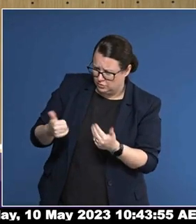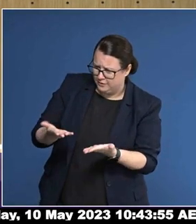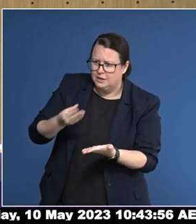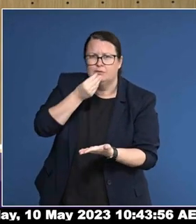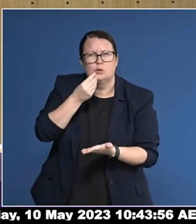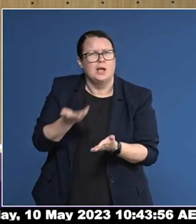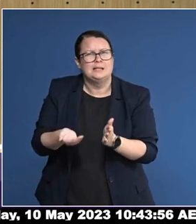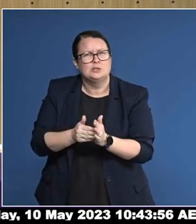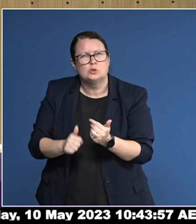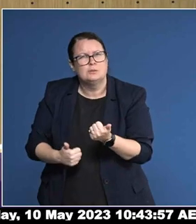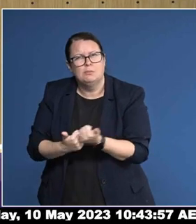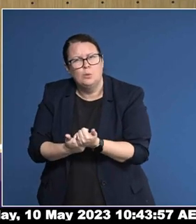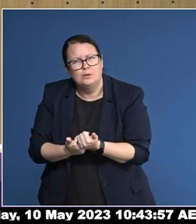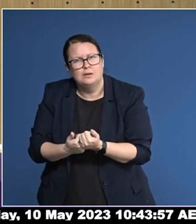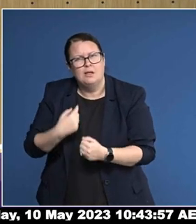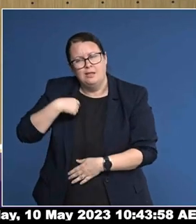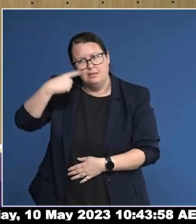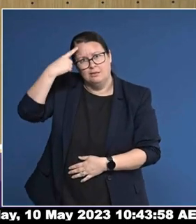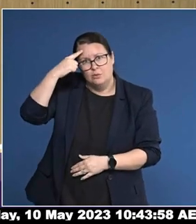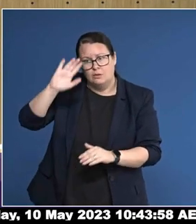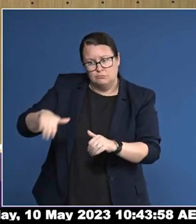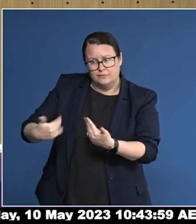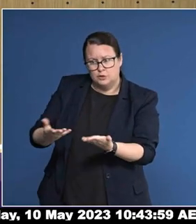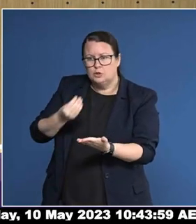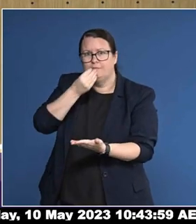Isn't the provision of food a basic right as a child?